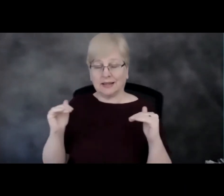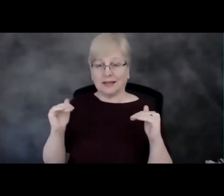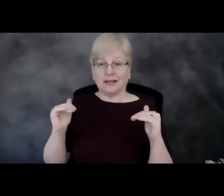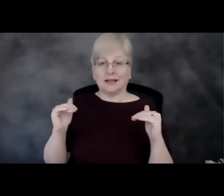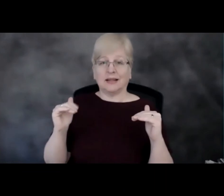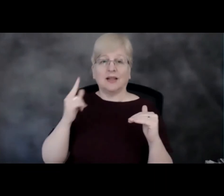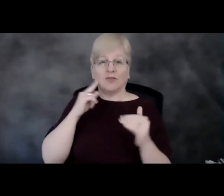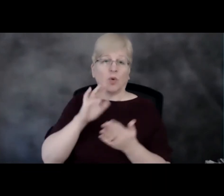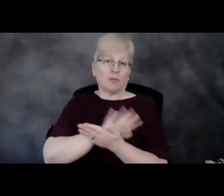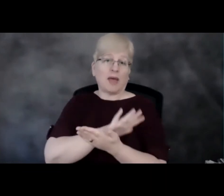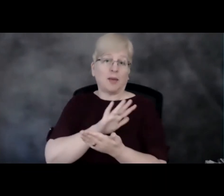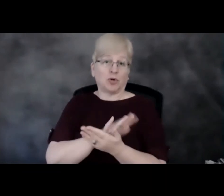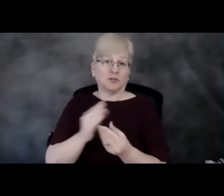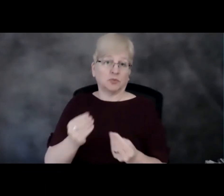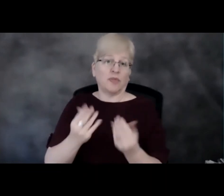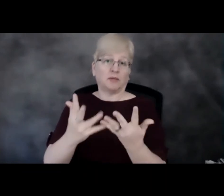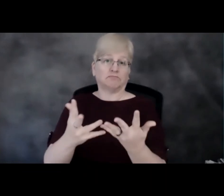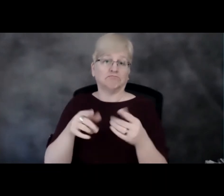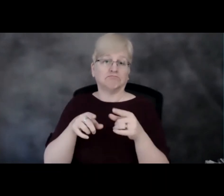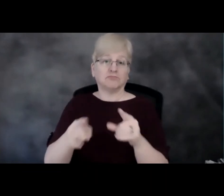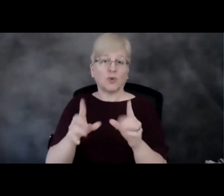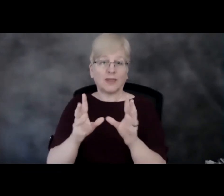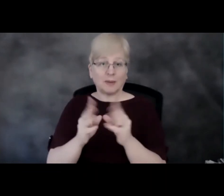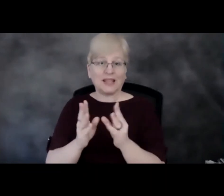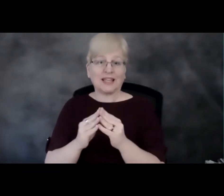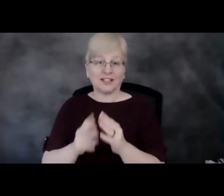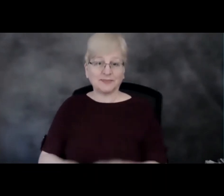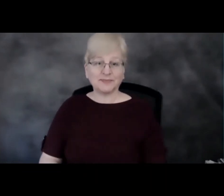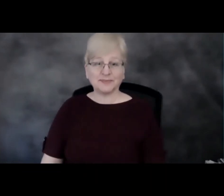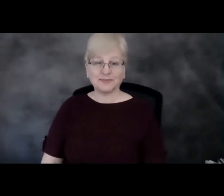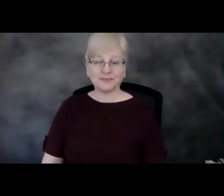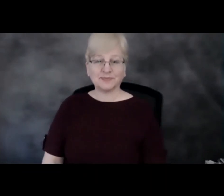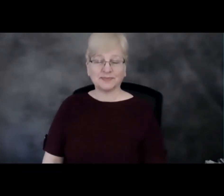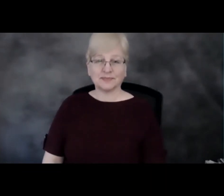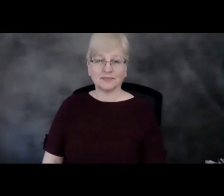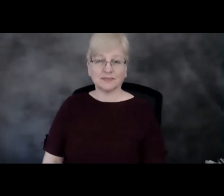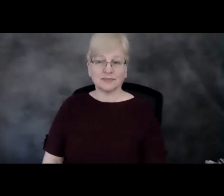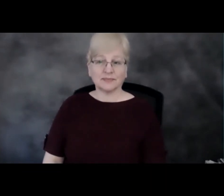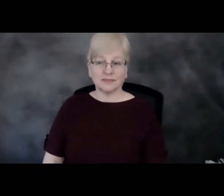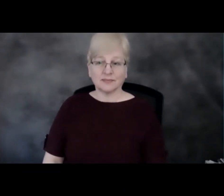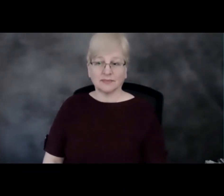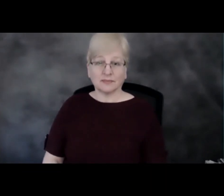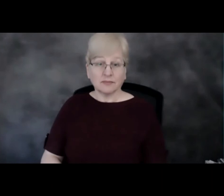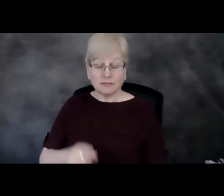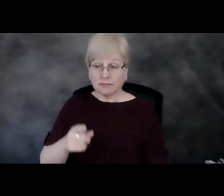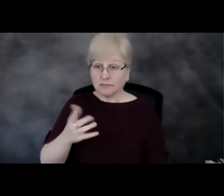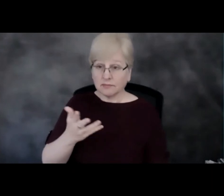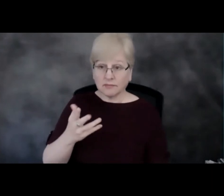and are. 17:38:55 Are you seeing other things, Tony